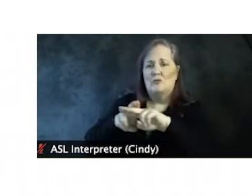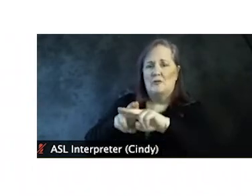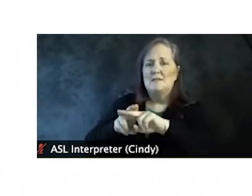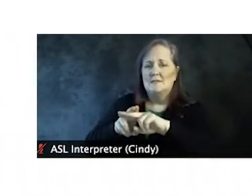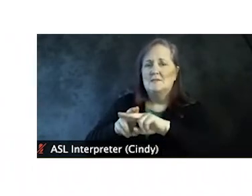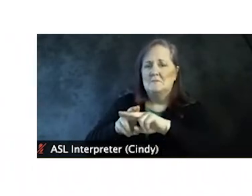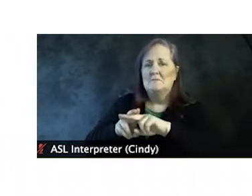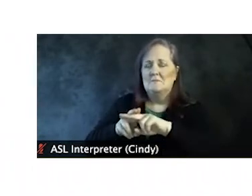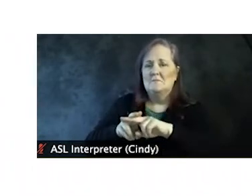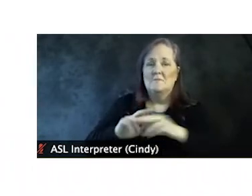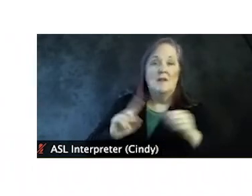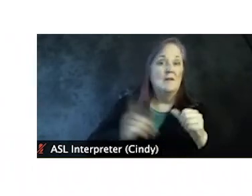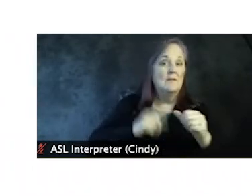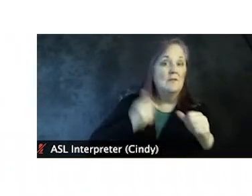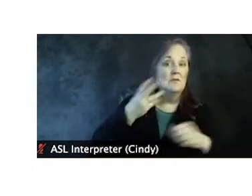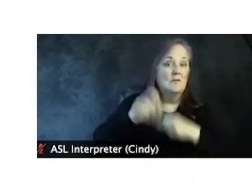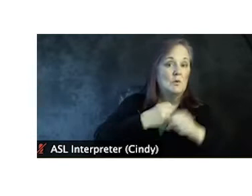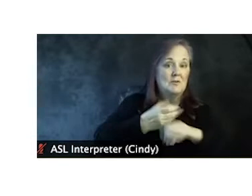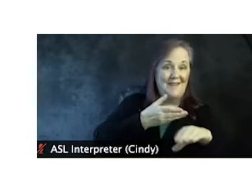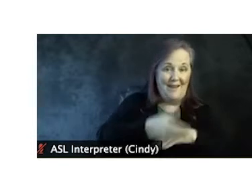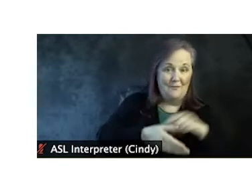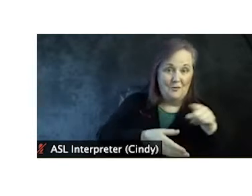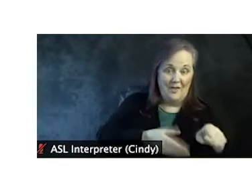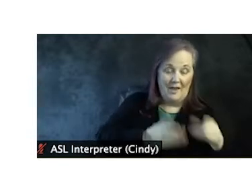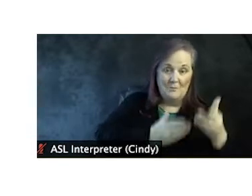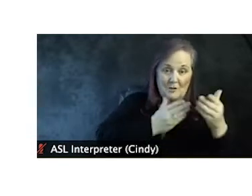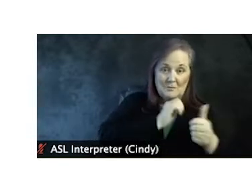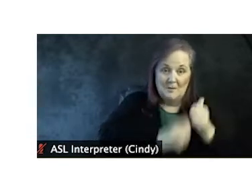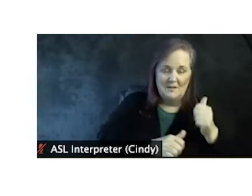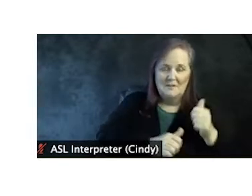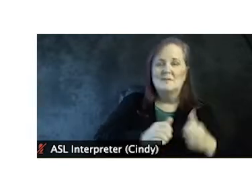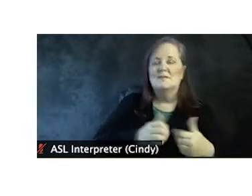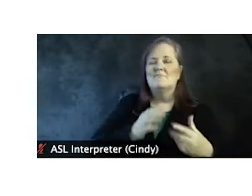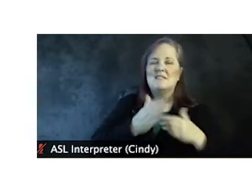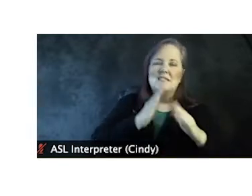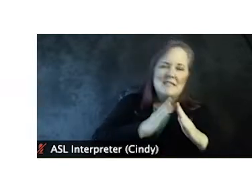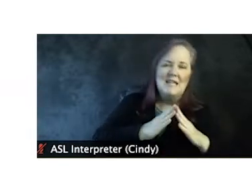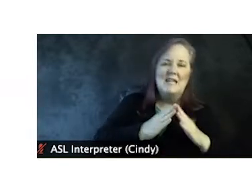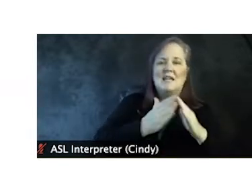Association, the League of Women Voters, the Friends Committee on Legislation, among others.